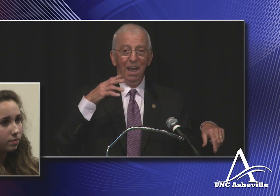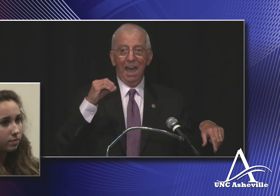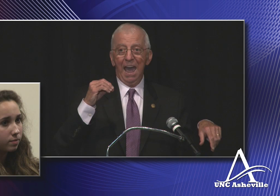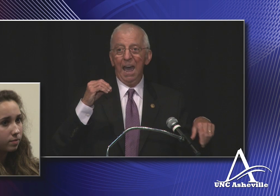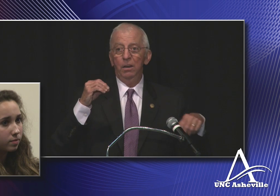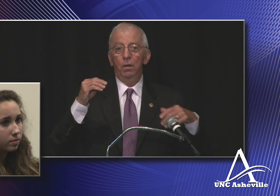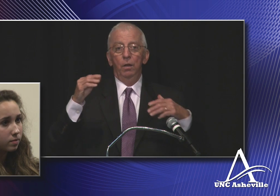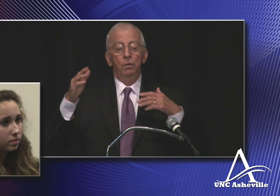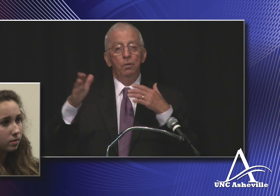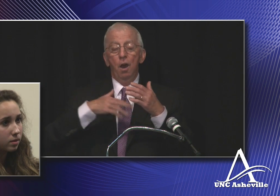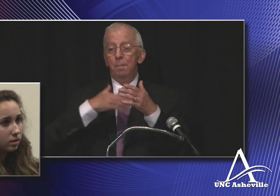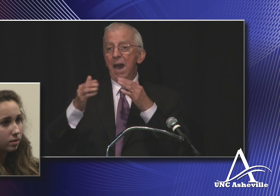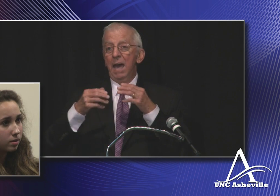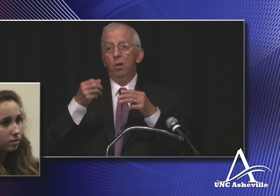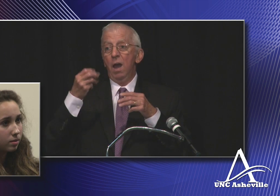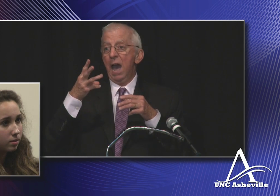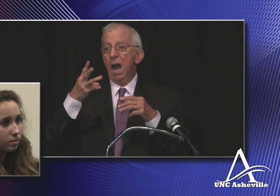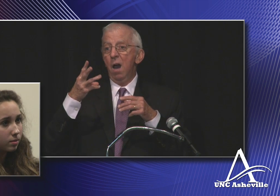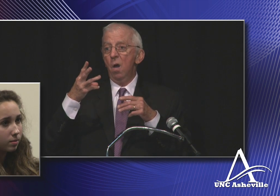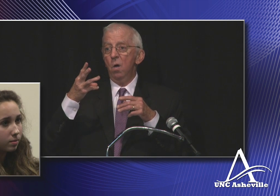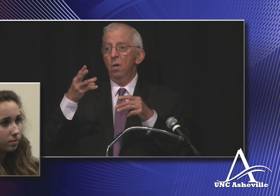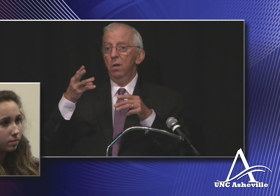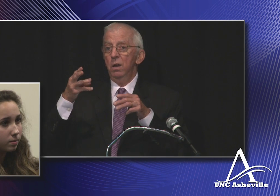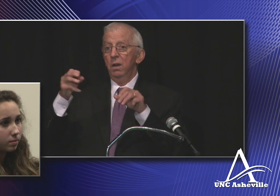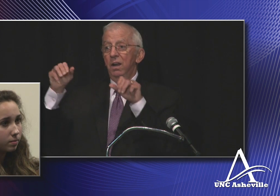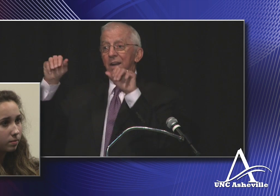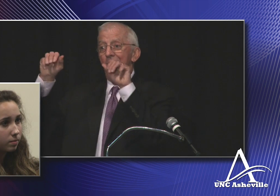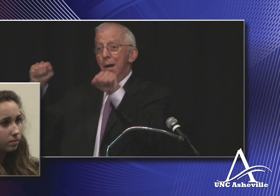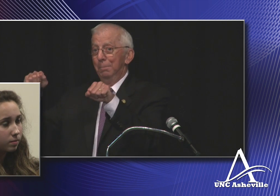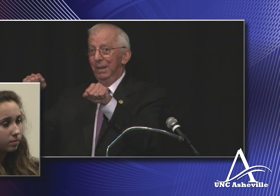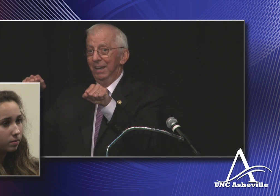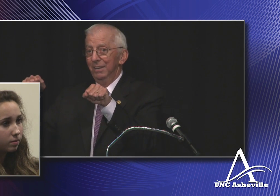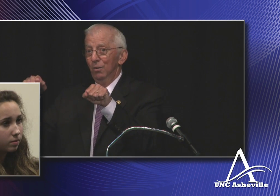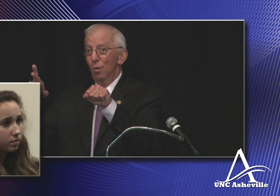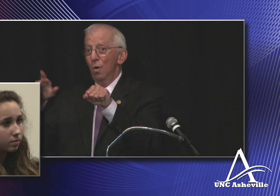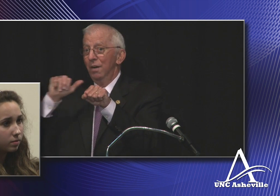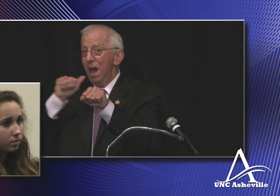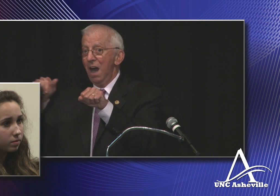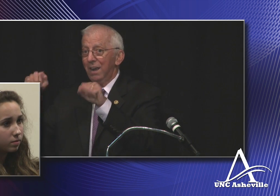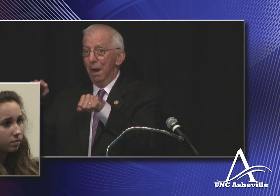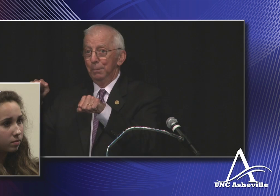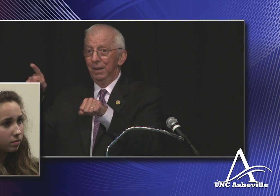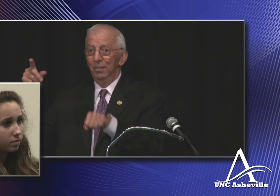And no matter how competent or not competent